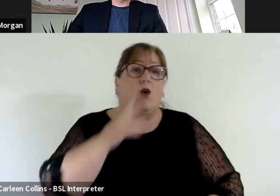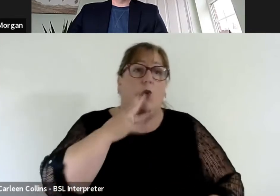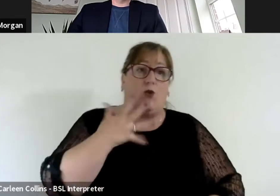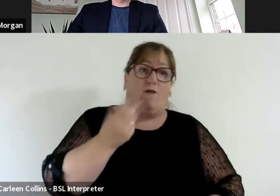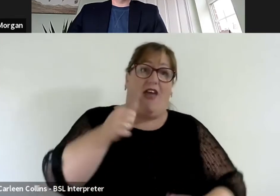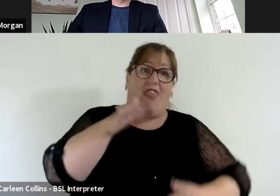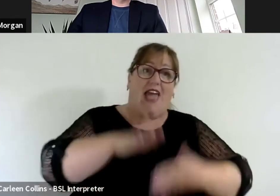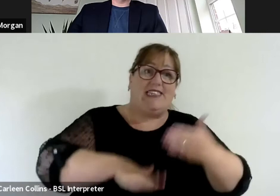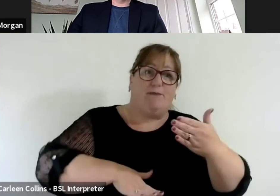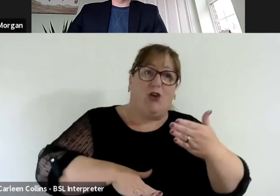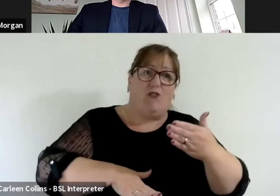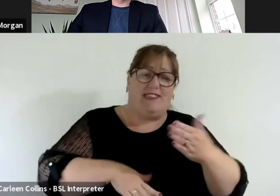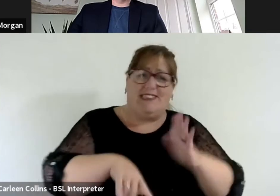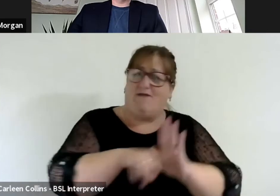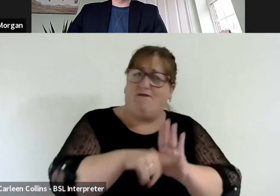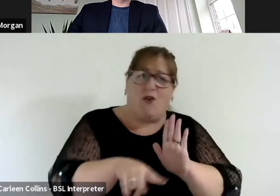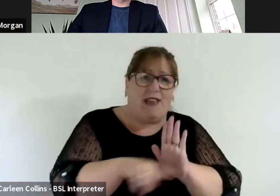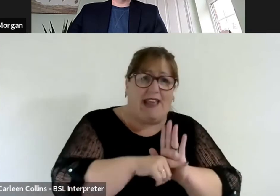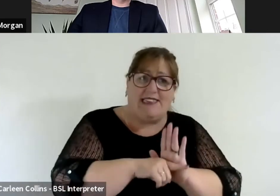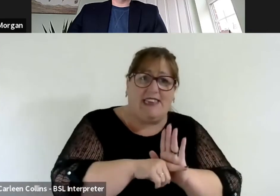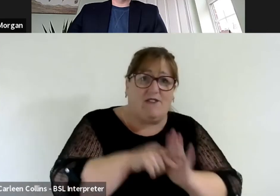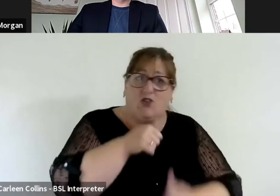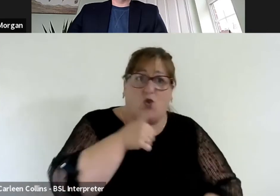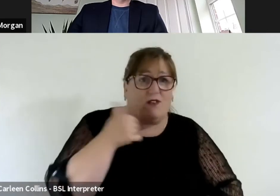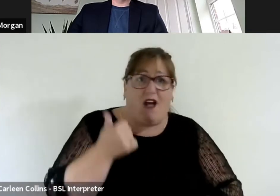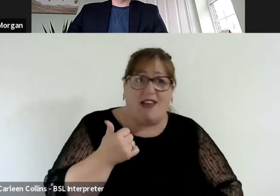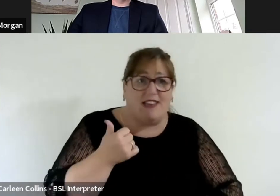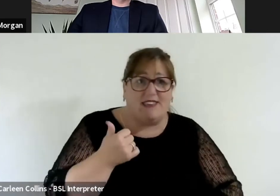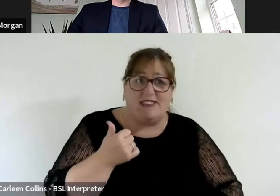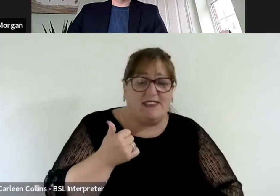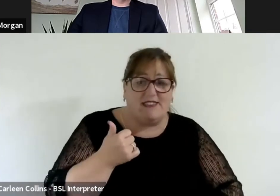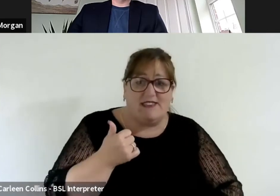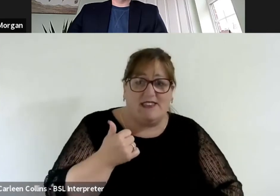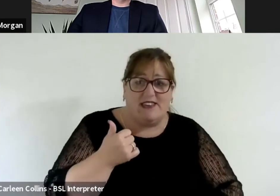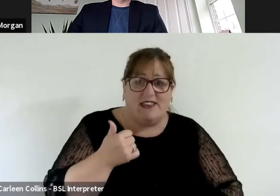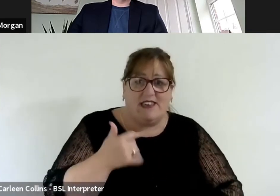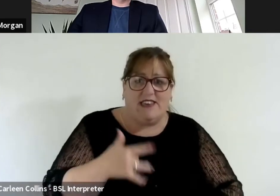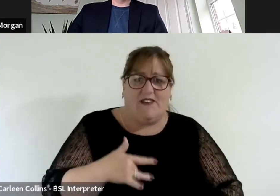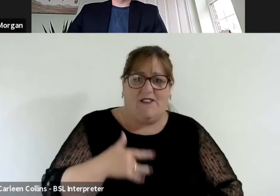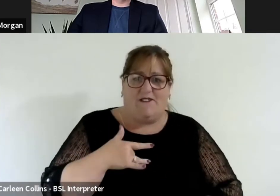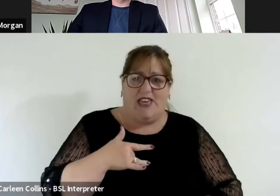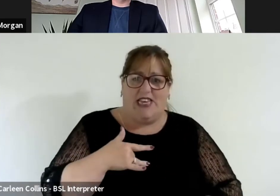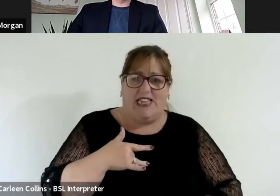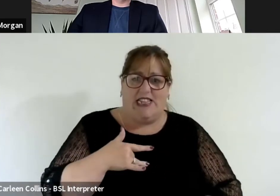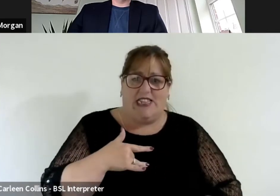yourself that it was and I was gradually pushed out of that role. So when you have had that experience, it is a really negative experience to go through.